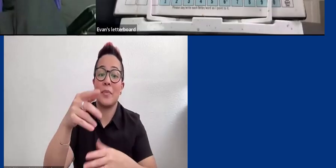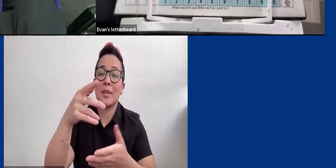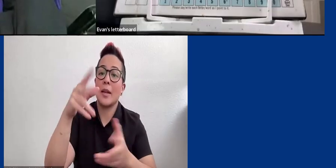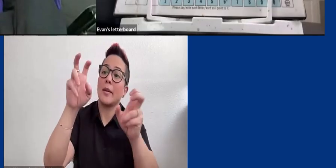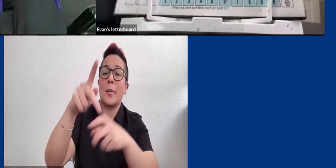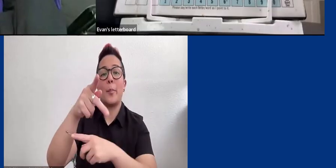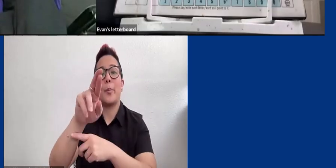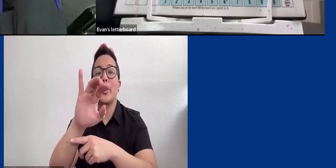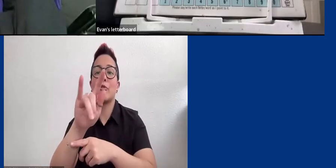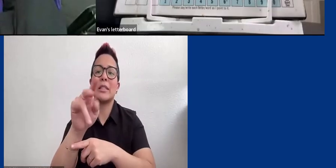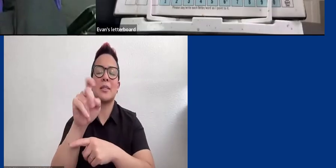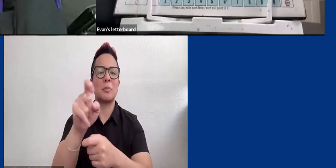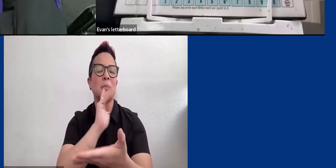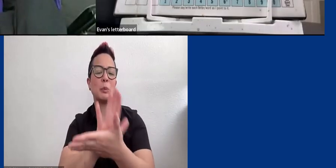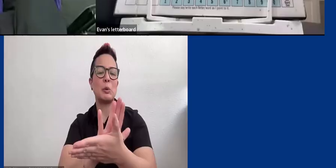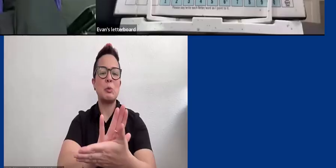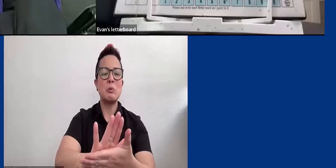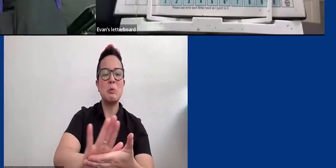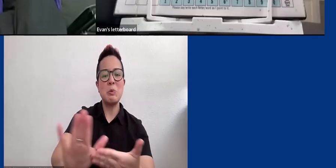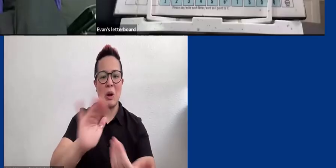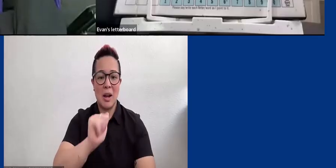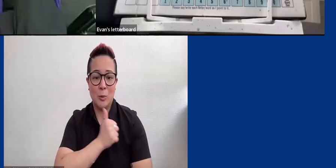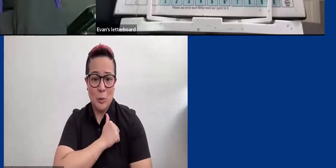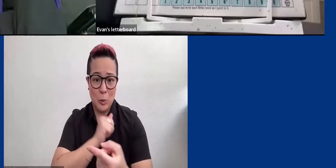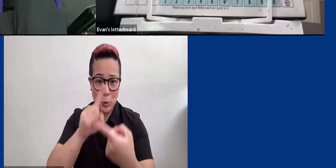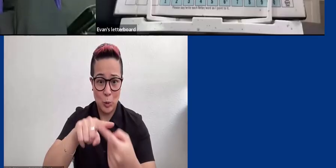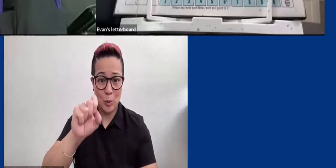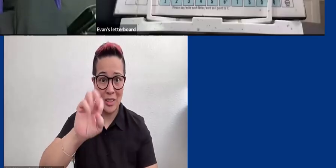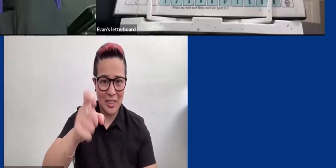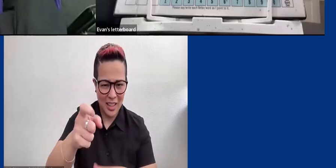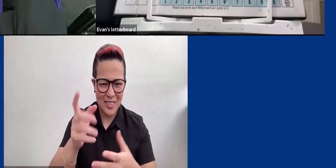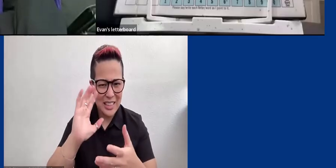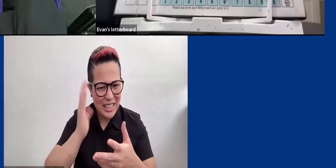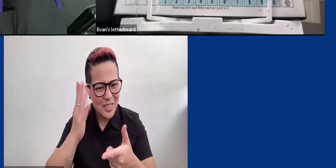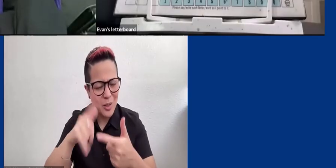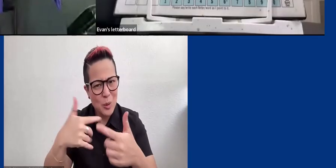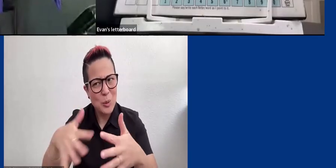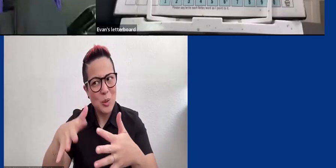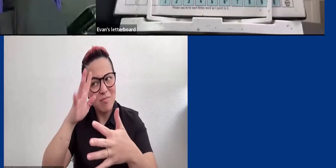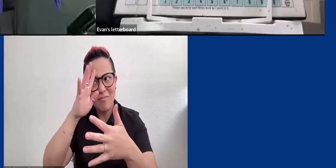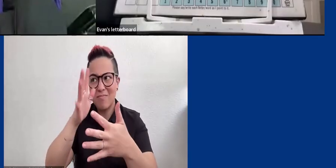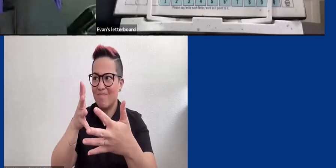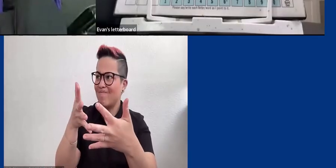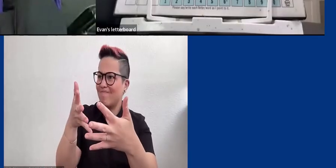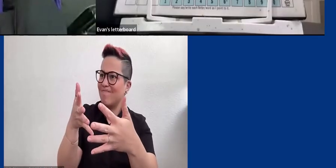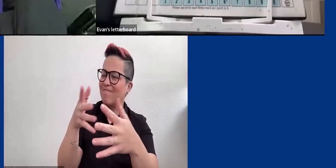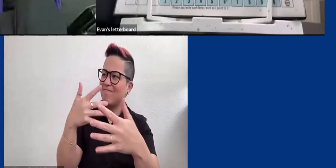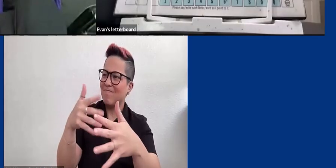participated in the sexual revolution or trying to reinstate it as those who support the true love revolution.